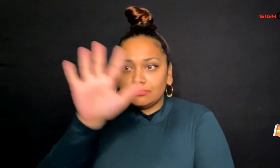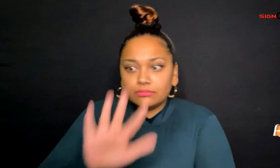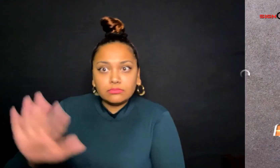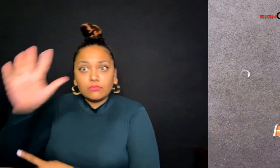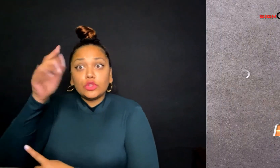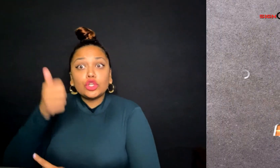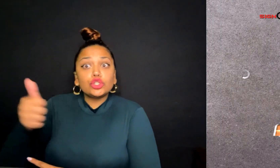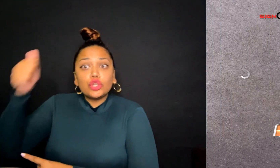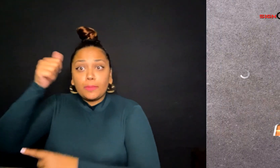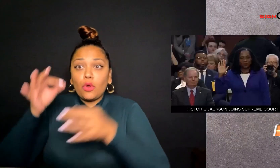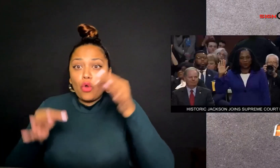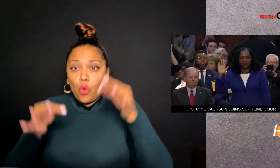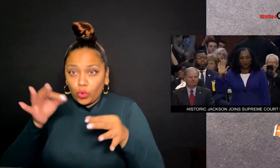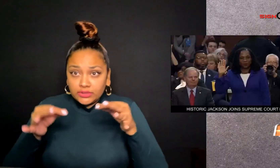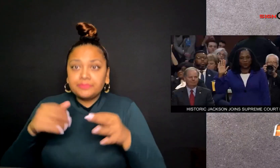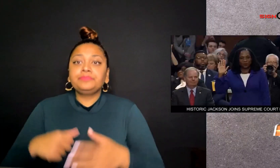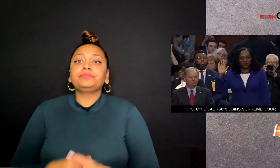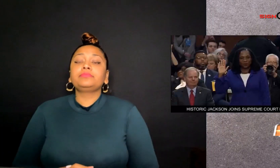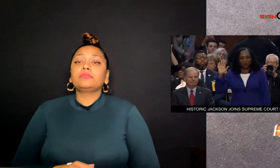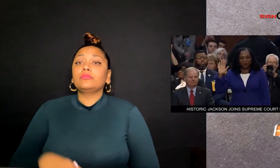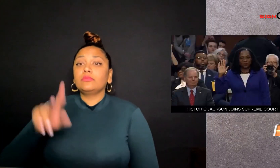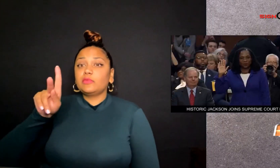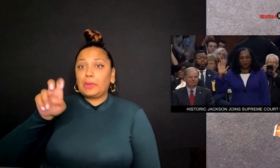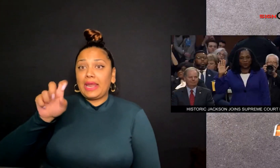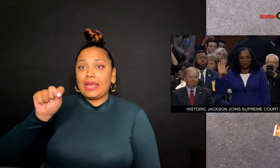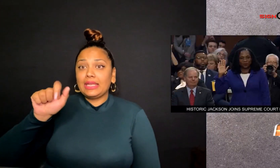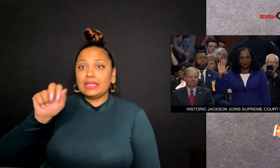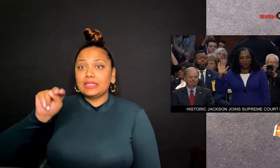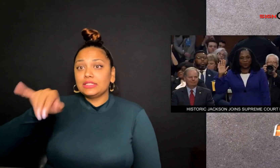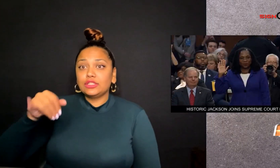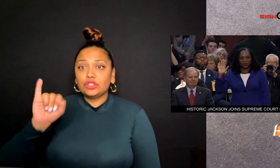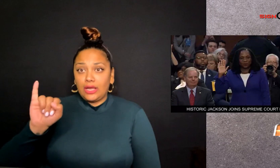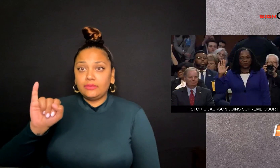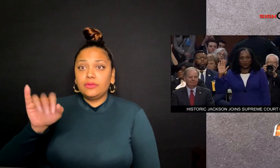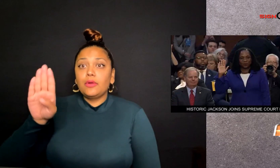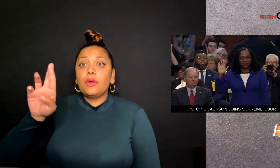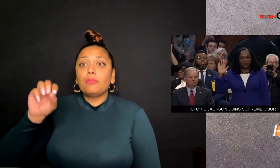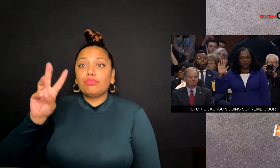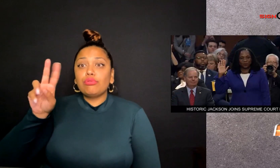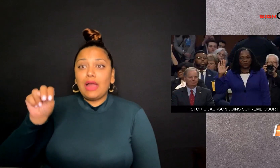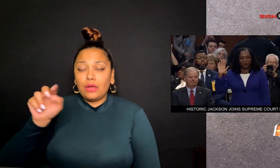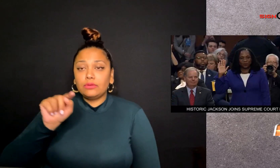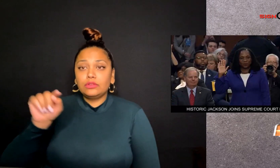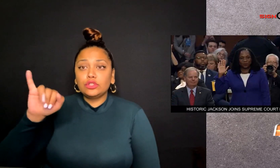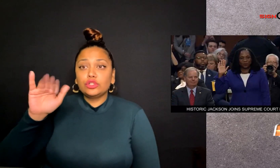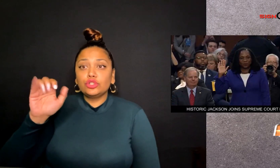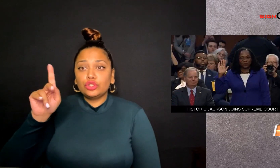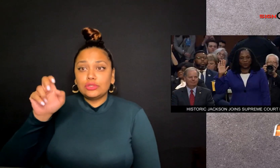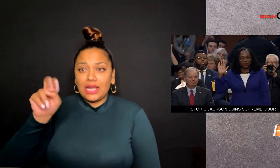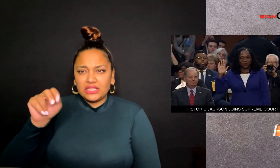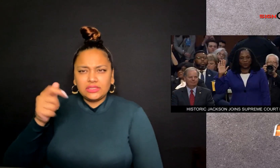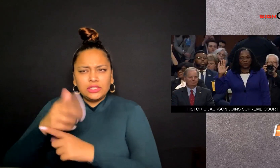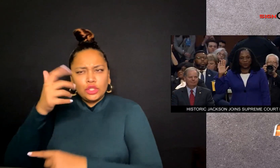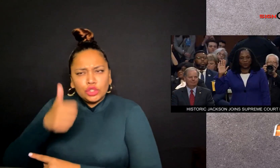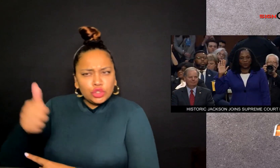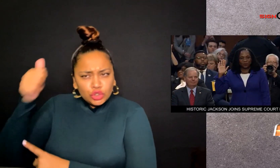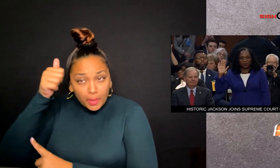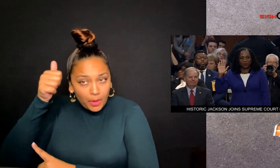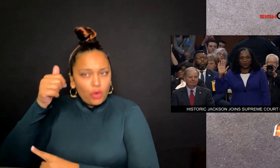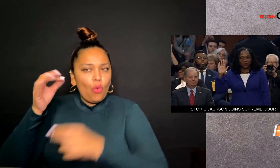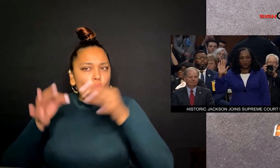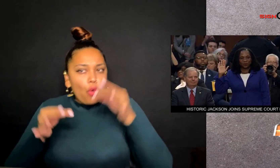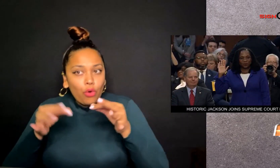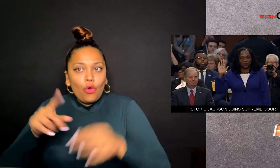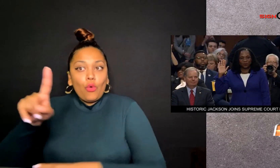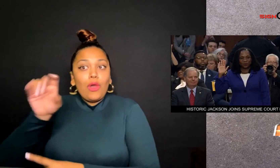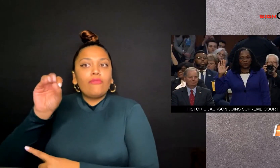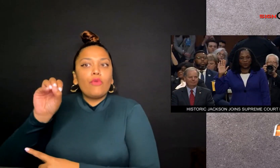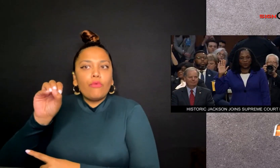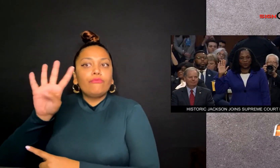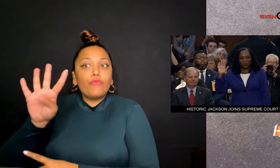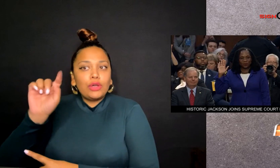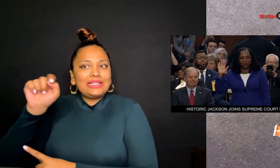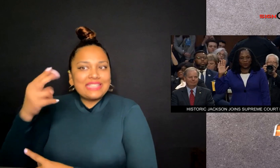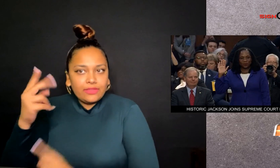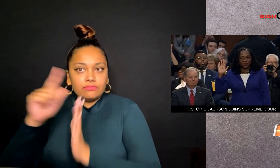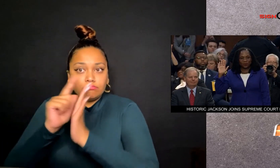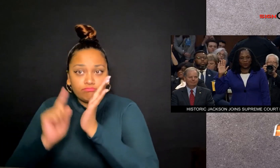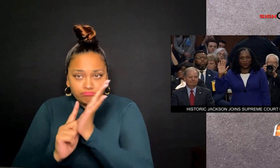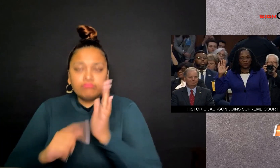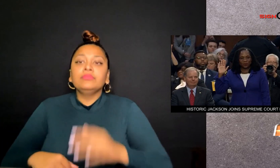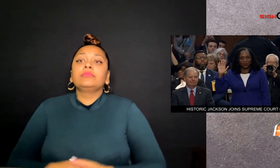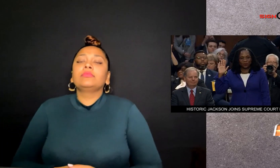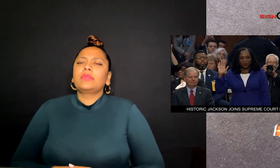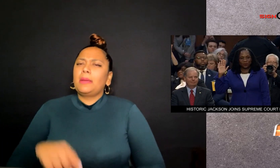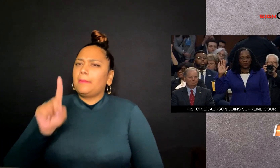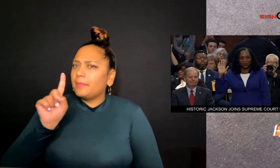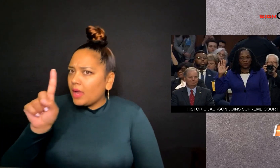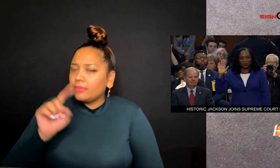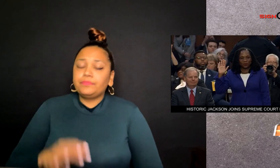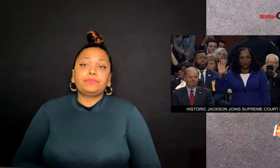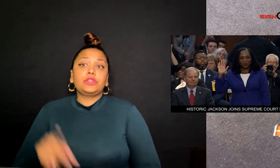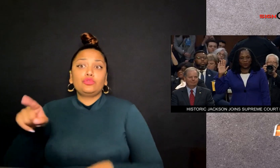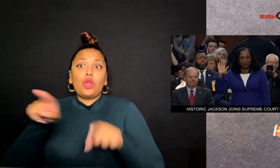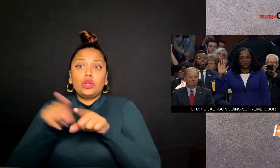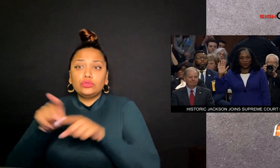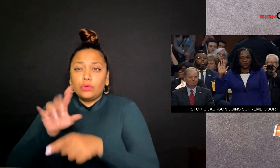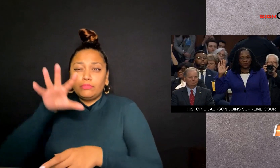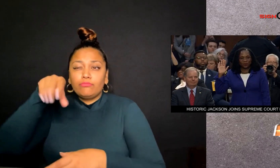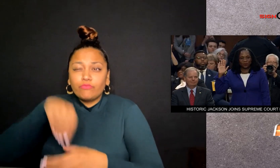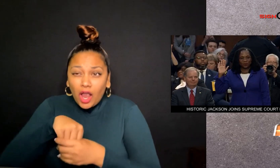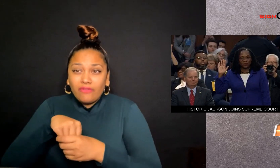sworn into the US Supreme Court Ketanji Brown Jackson is the Supreme Court's 104th Justice